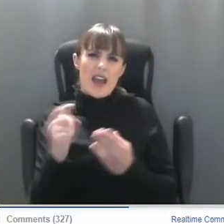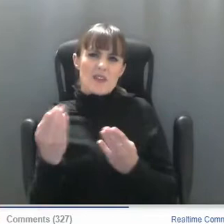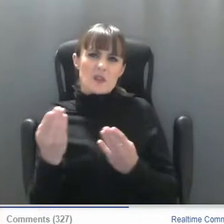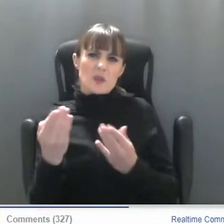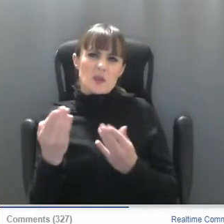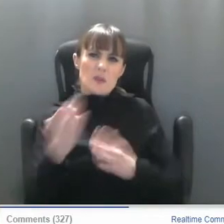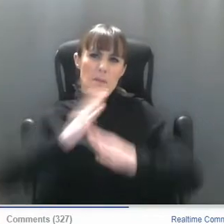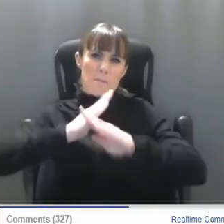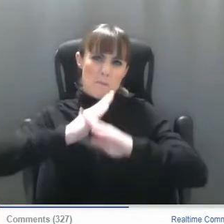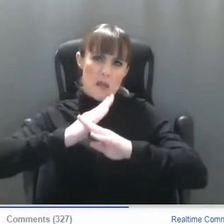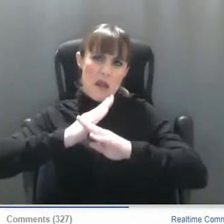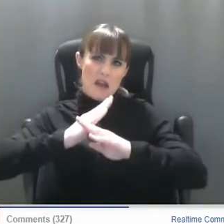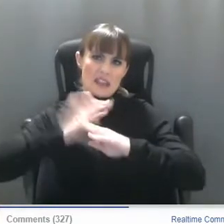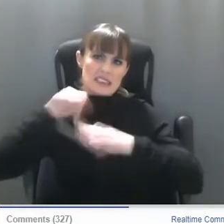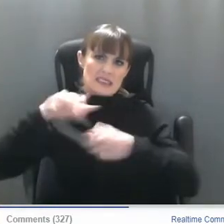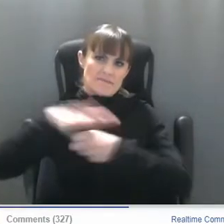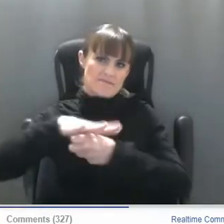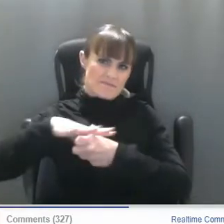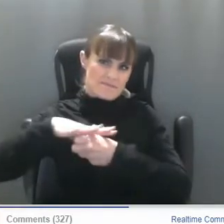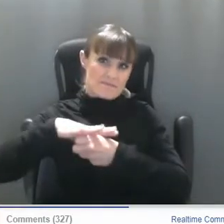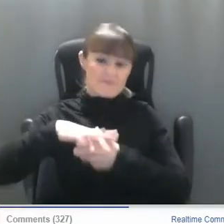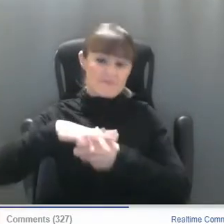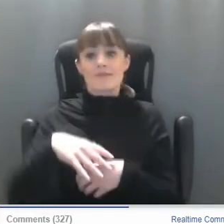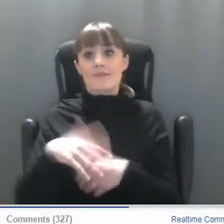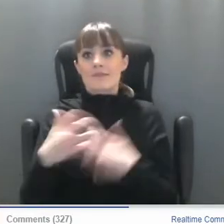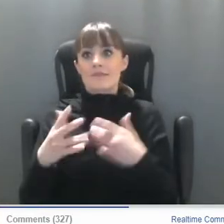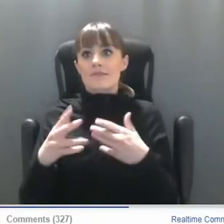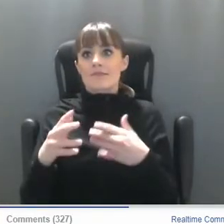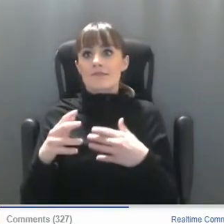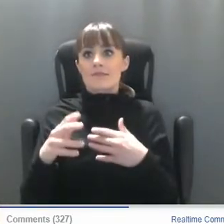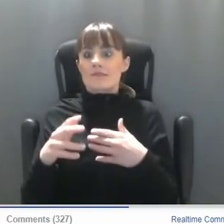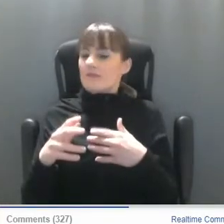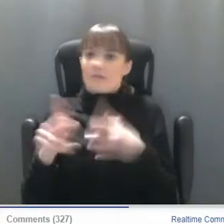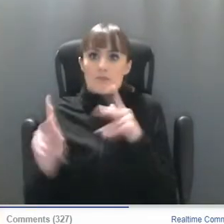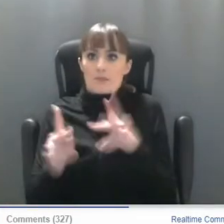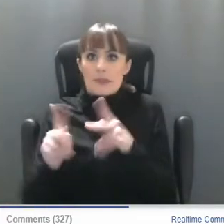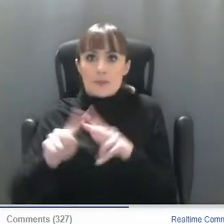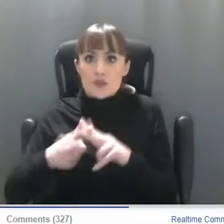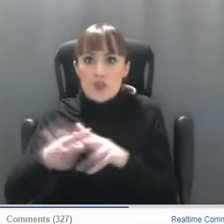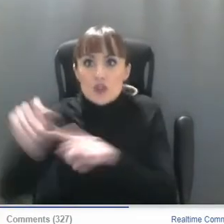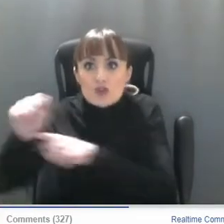sessions, people get so excited and they they want to cluster around and watch. So